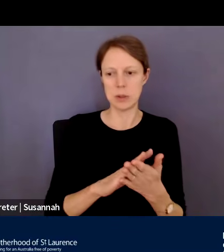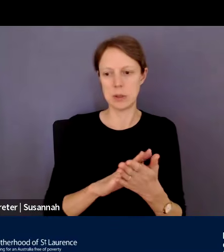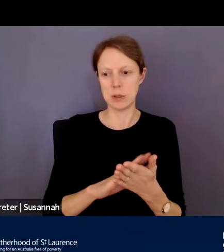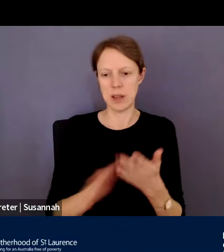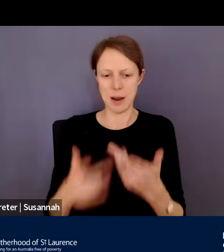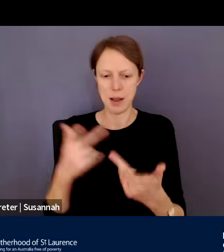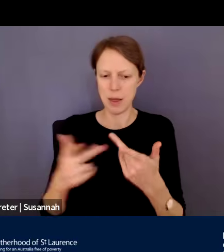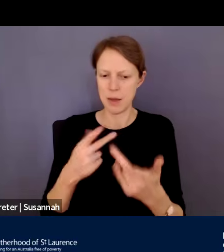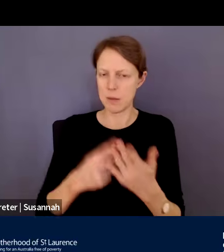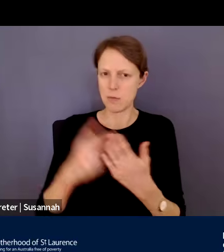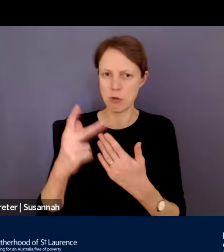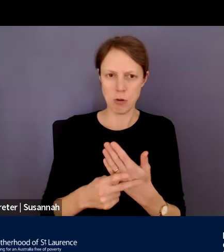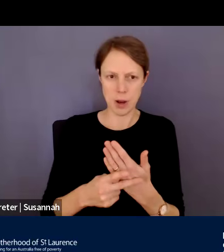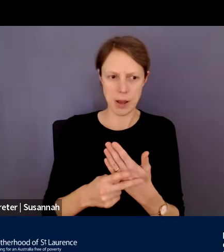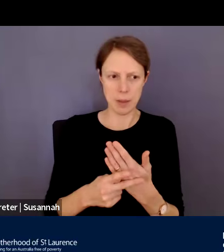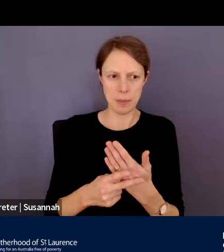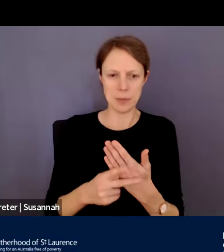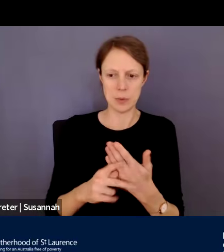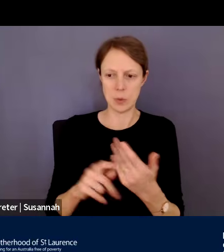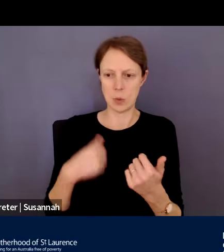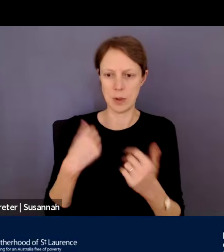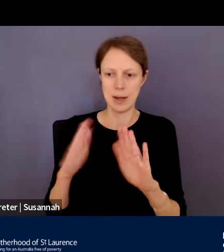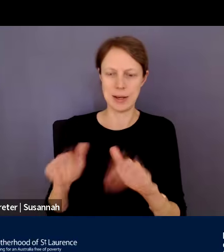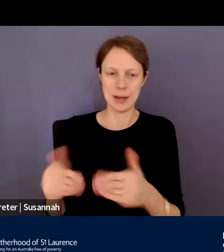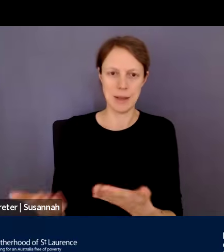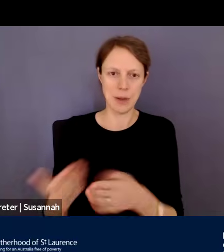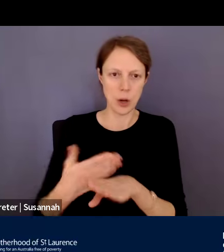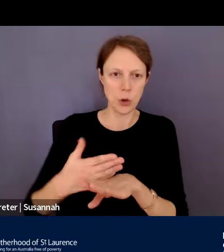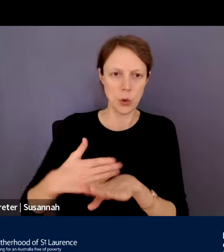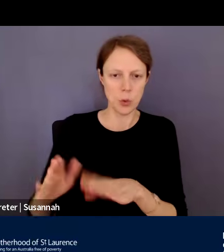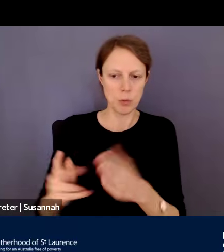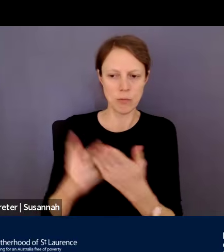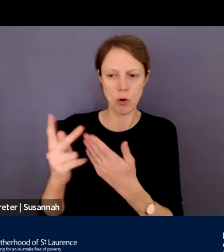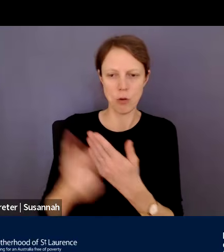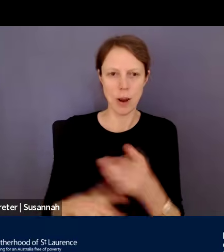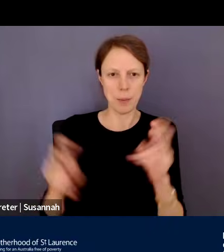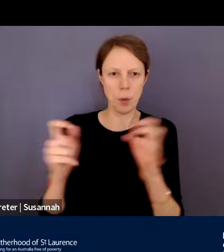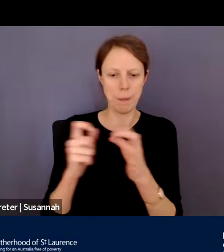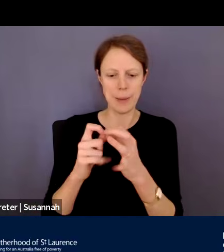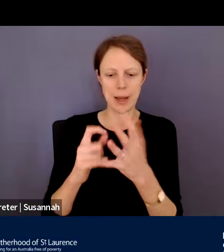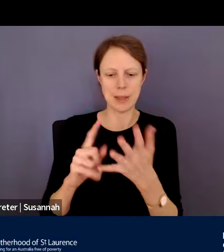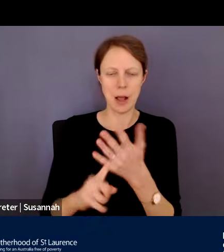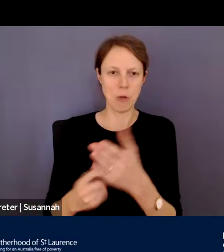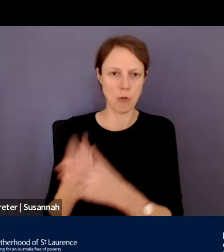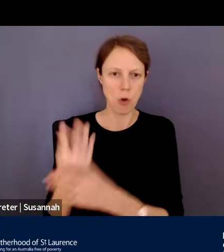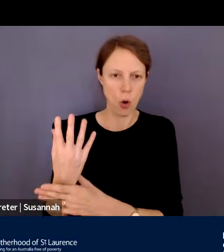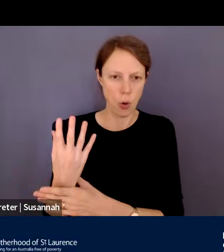are delivering a new program called BSL Grow that helps to do this and between those three programs,